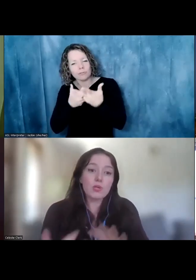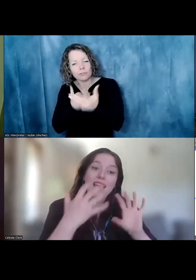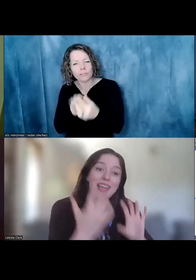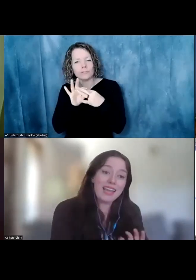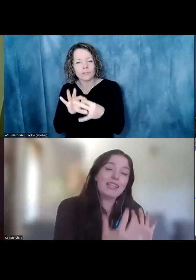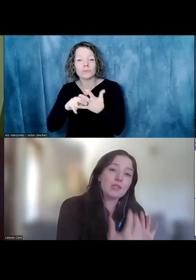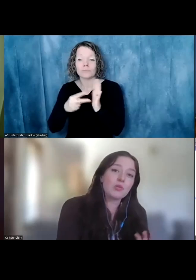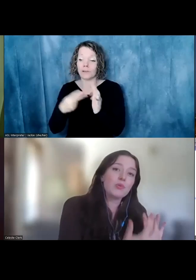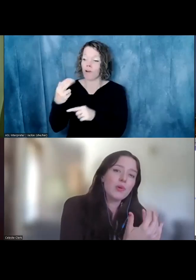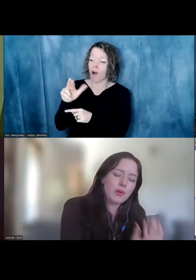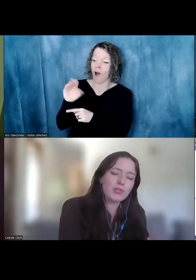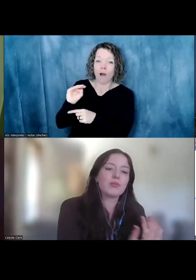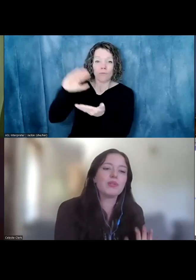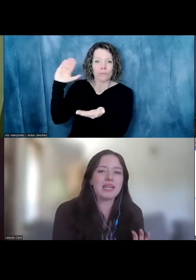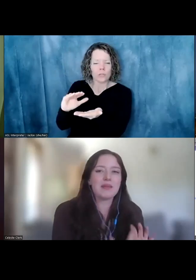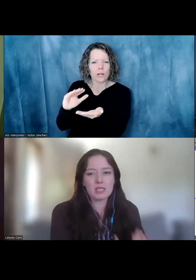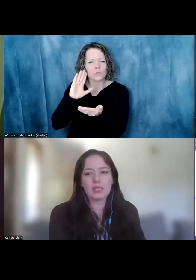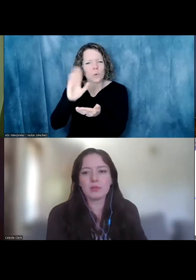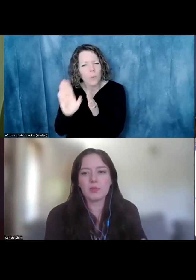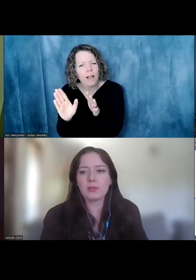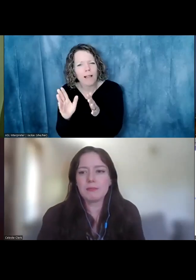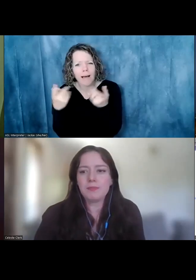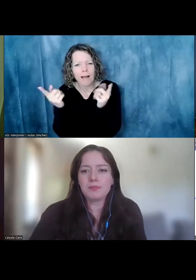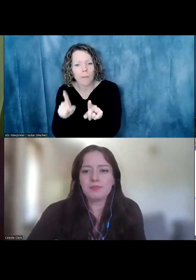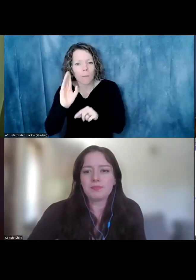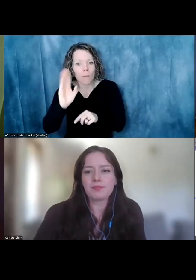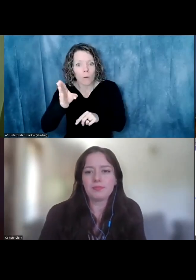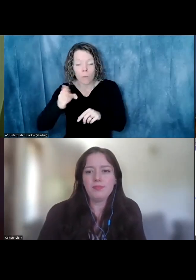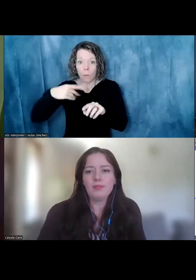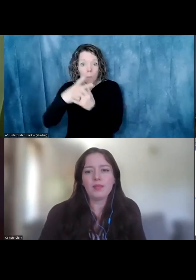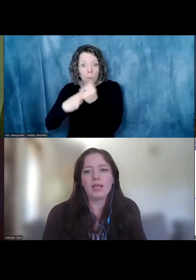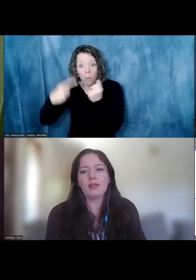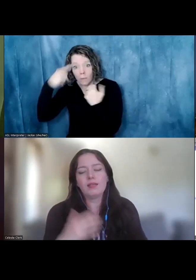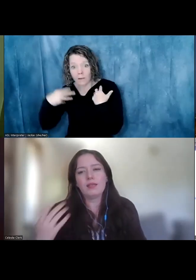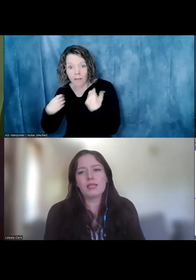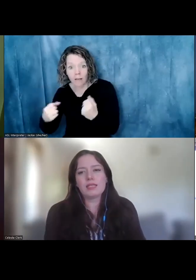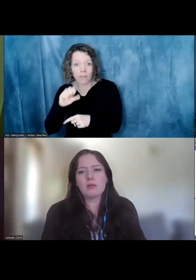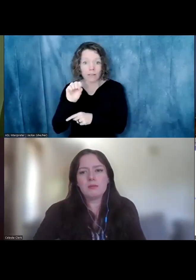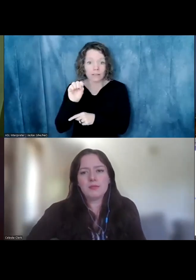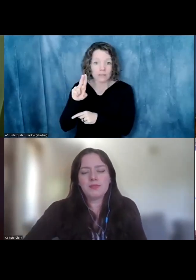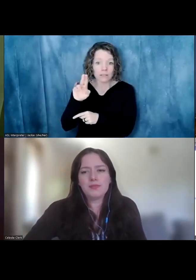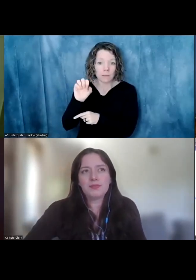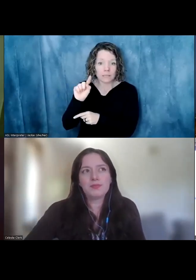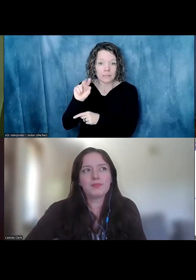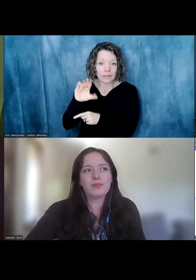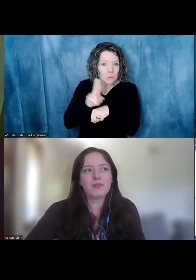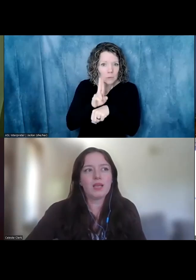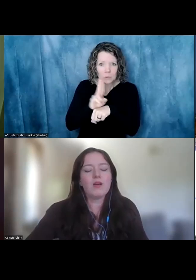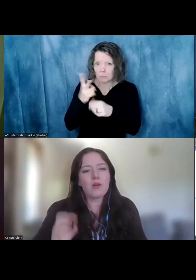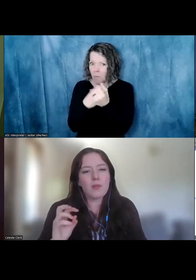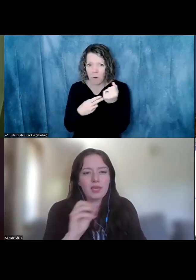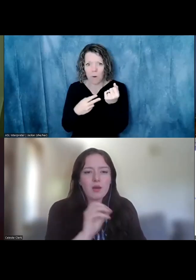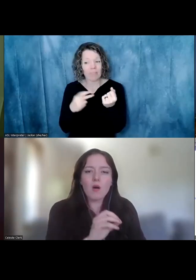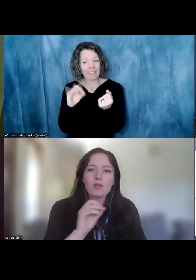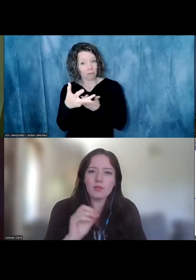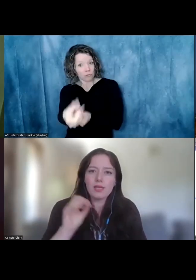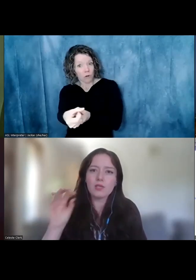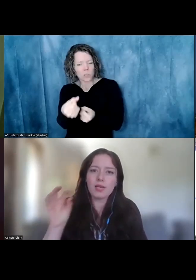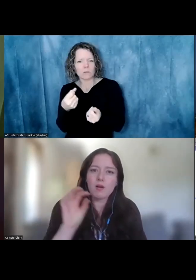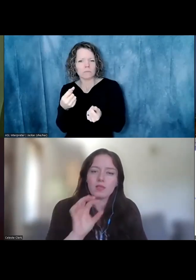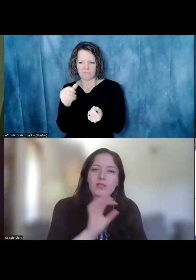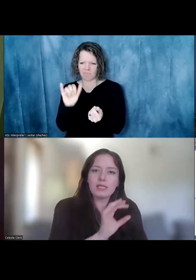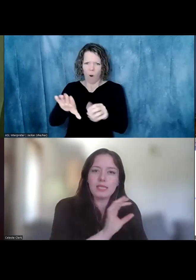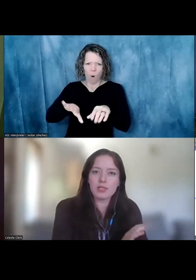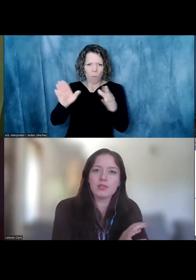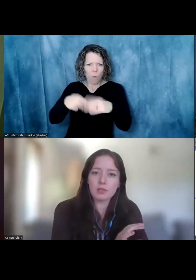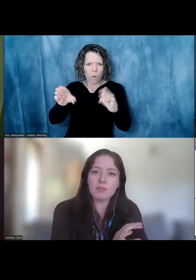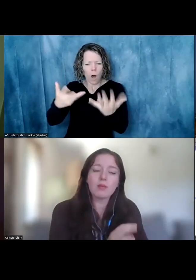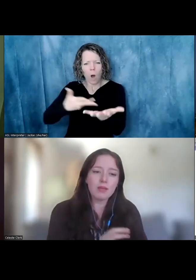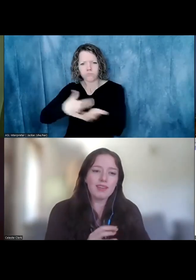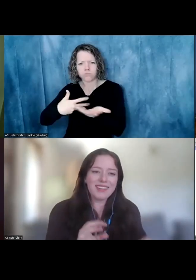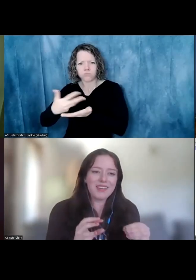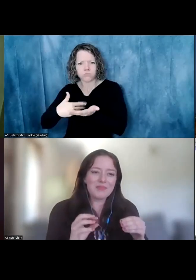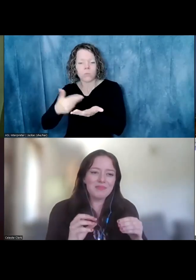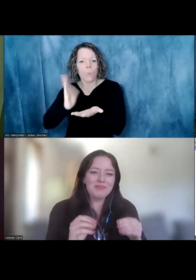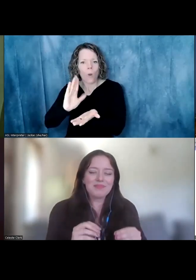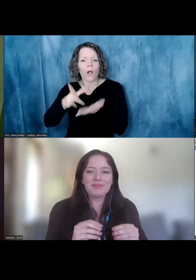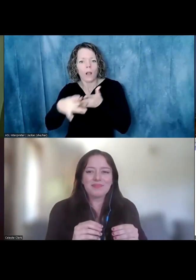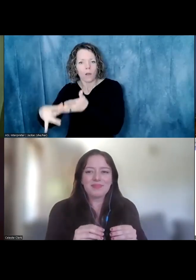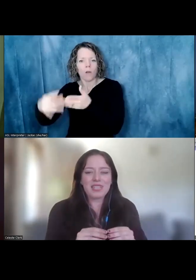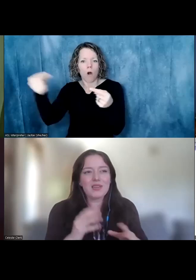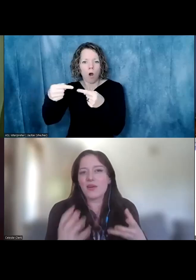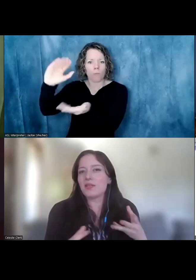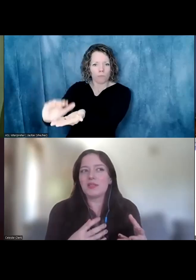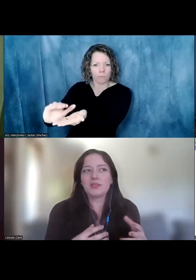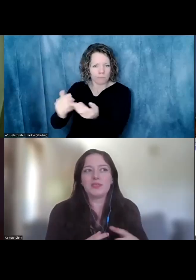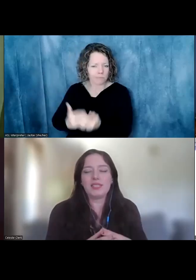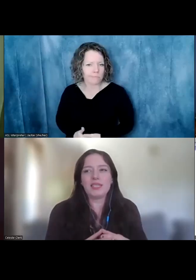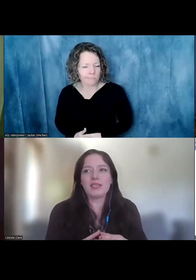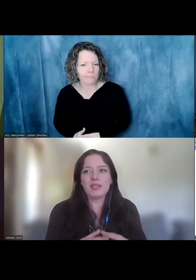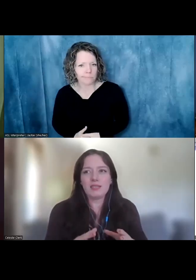world and it's true also in mental health world. So for me, all of these tensions and all of the,